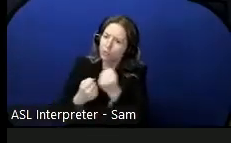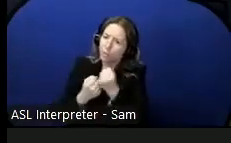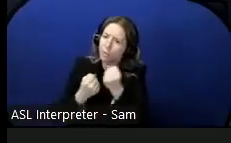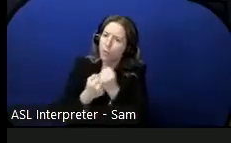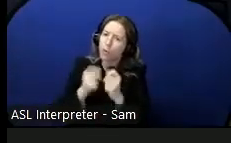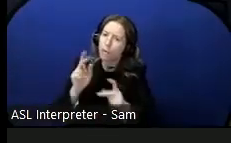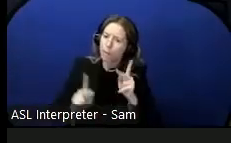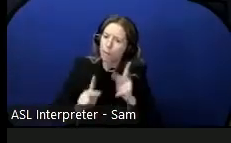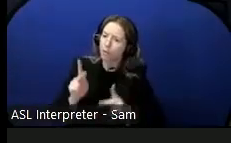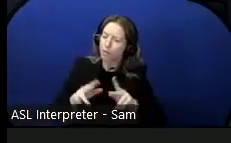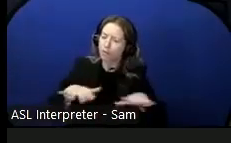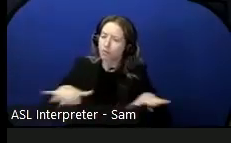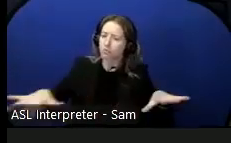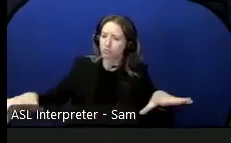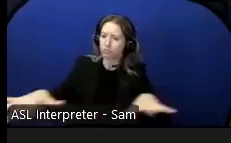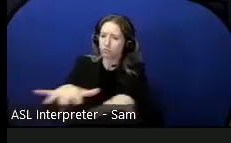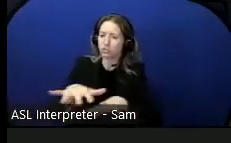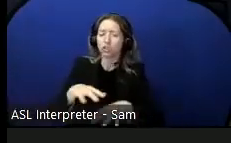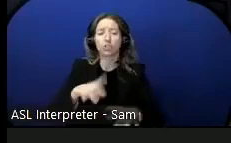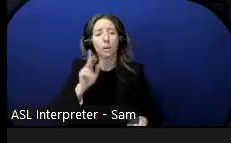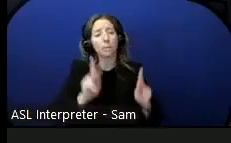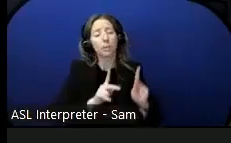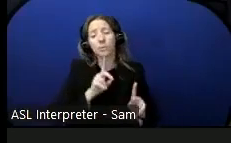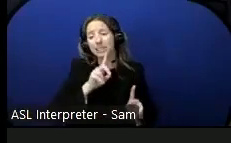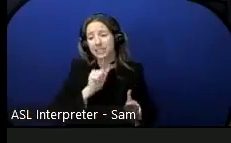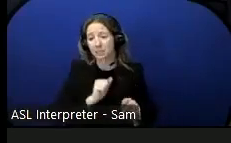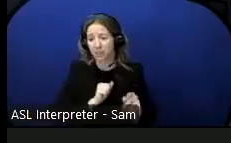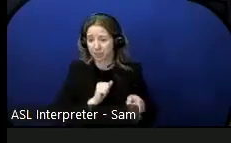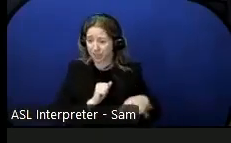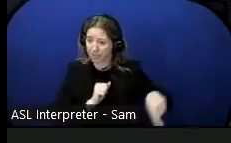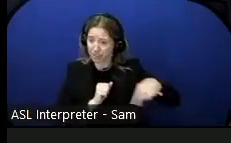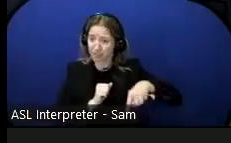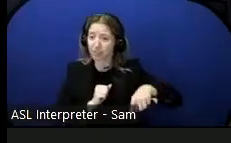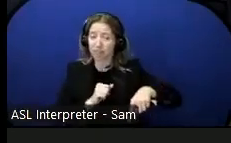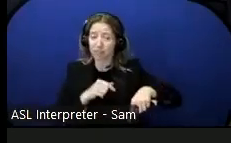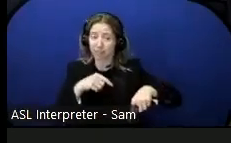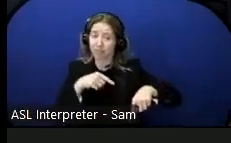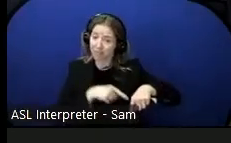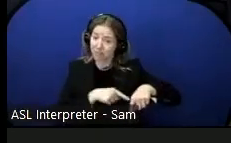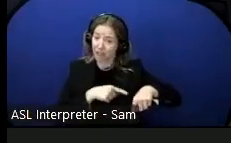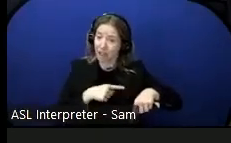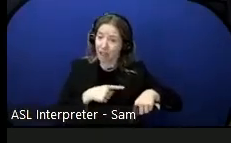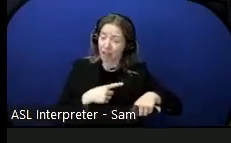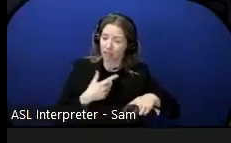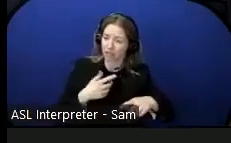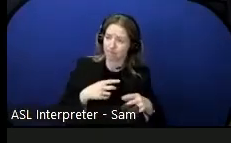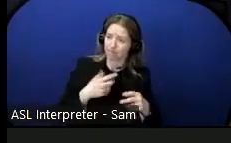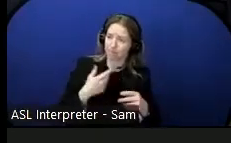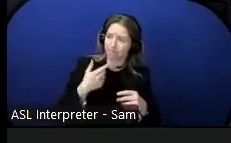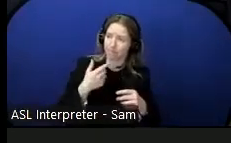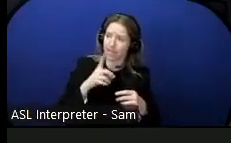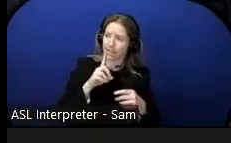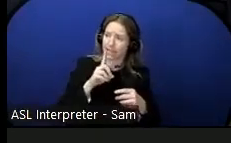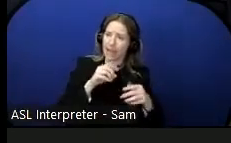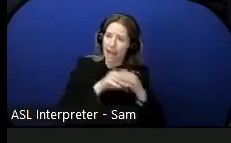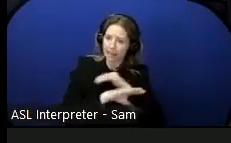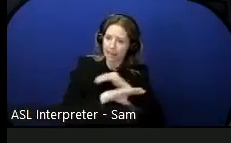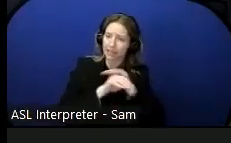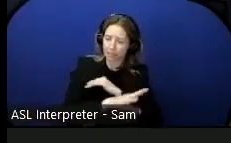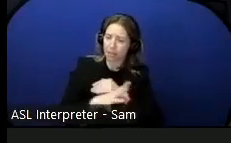that users who just benefit from good UI have, so we want to make sure that we're covering all our bases, that our interfaces are pleasant to look at,